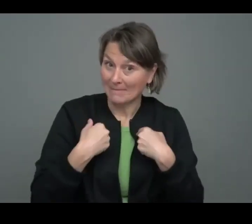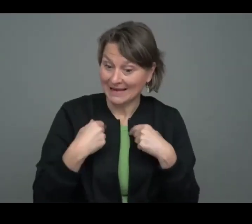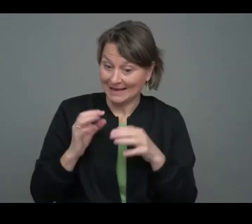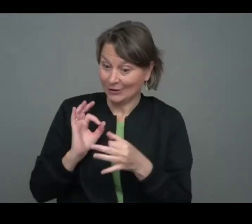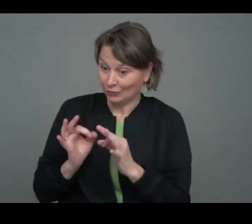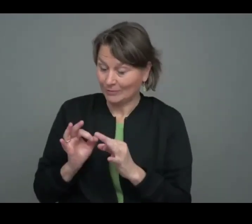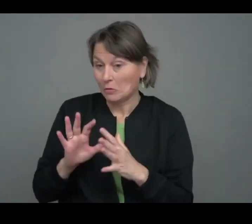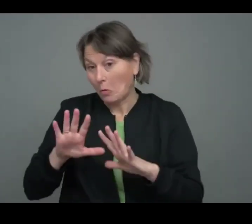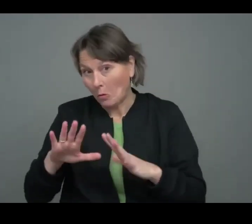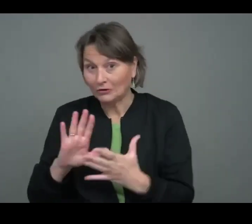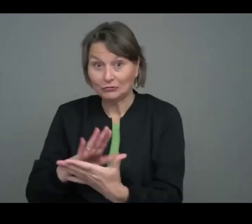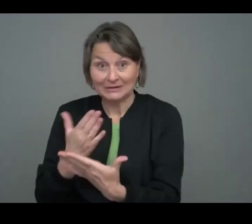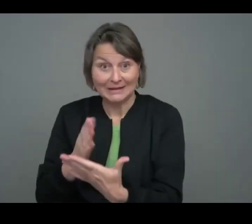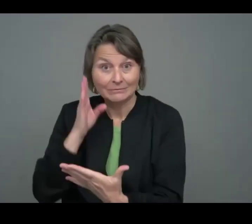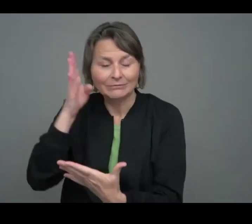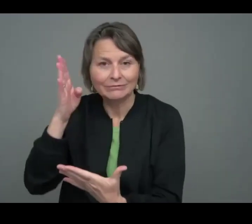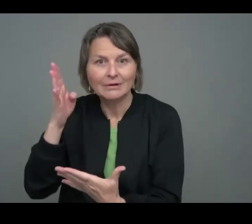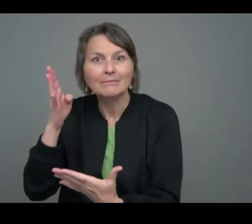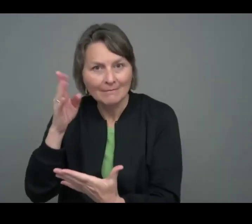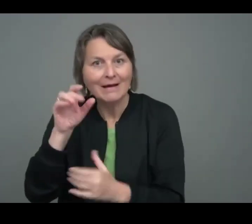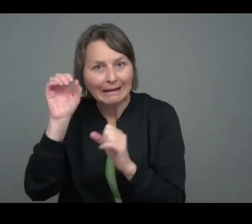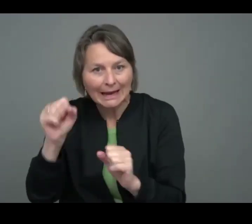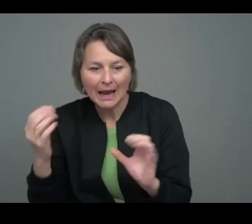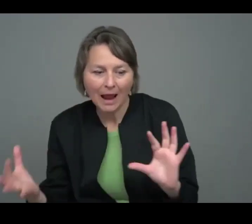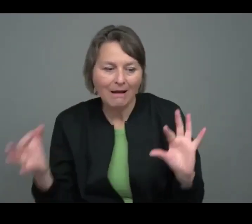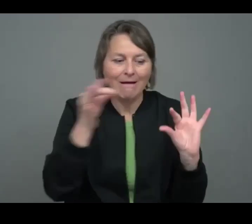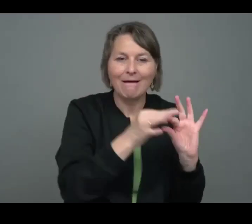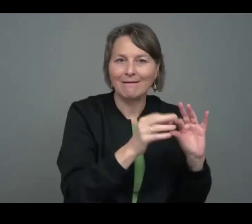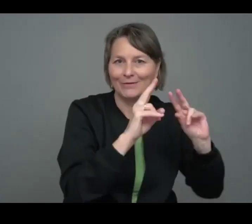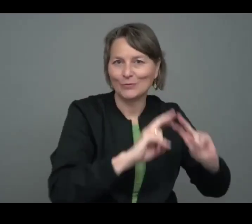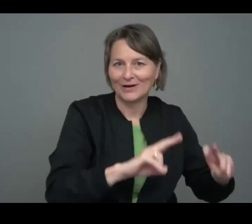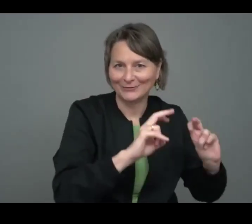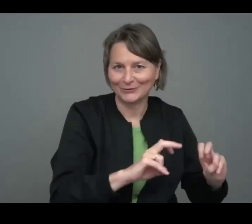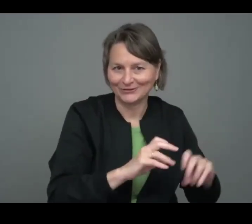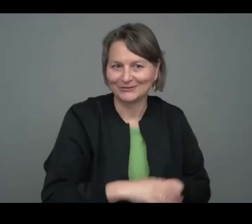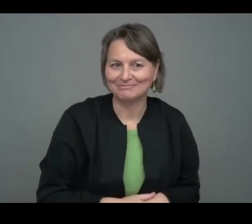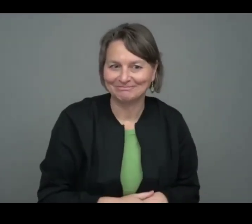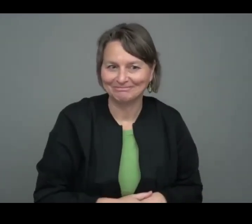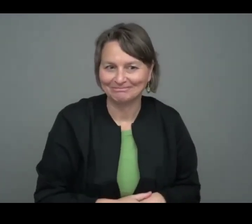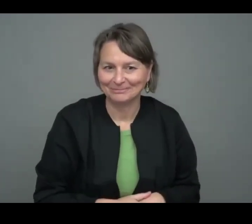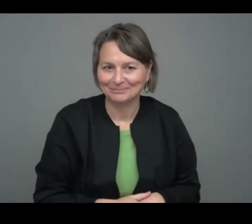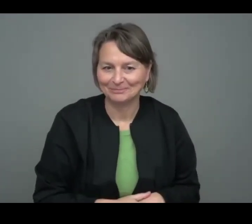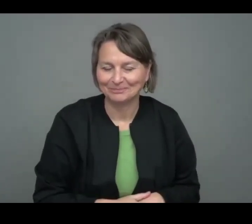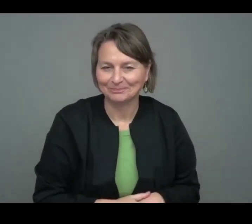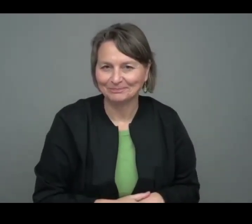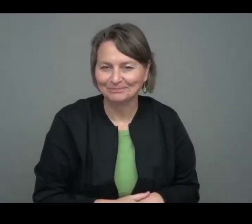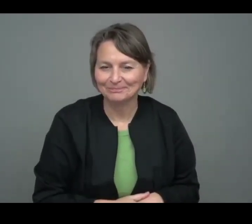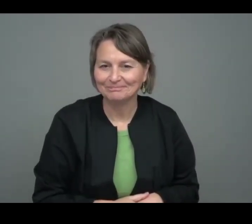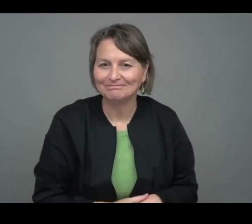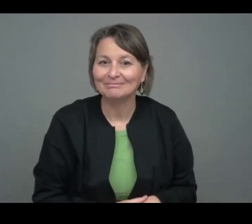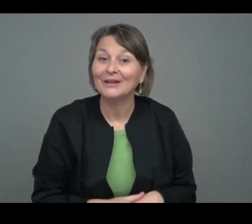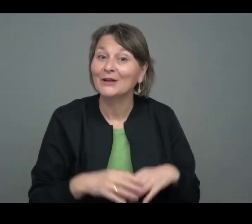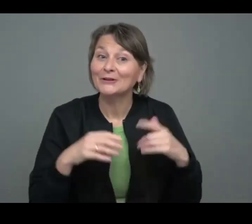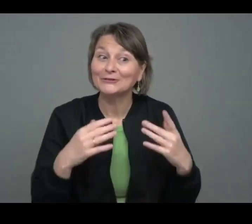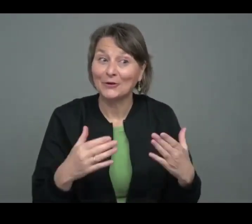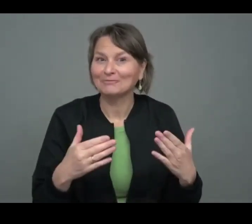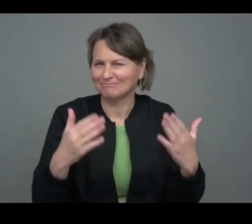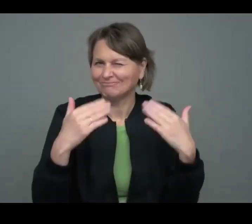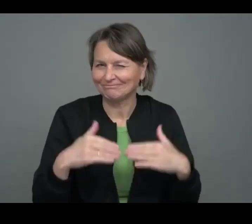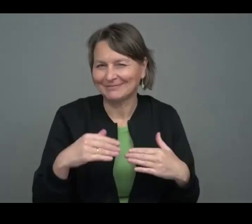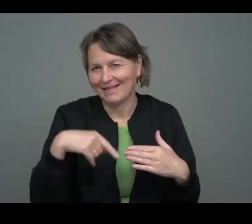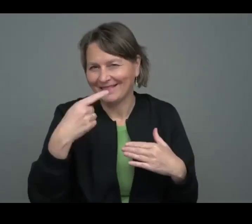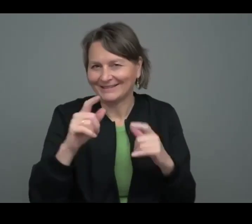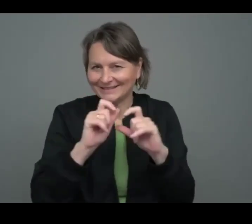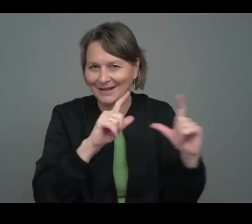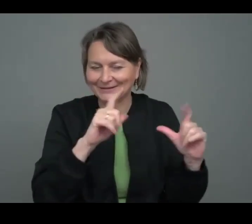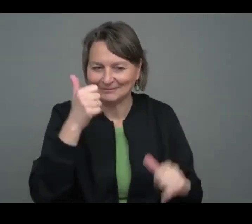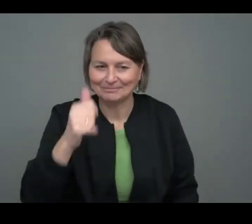a call, a motivation for you, future interpreters, how you can link research and practice. I